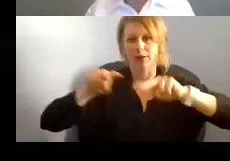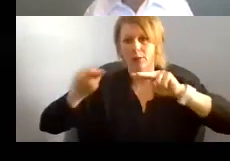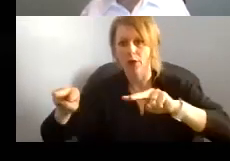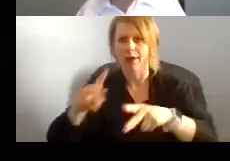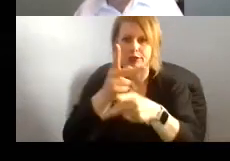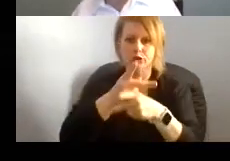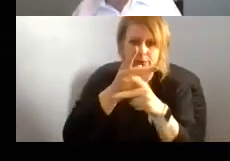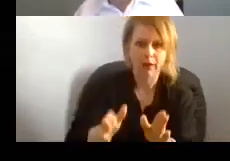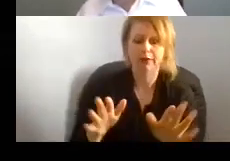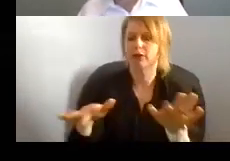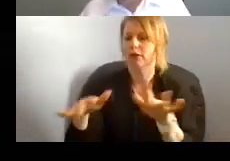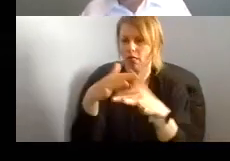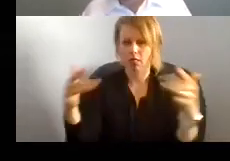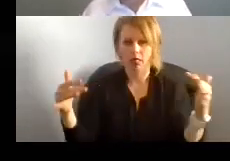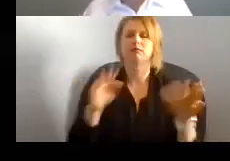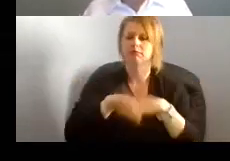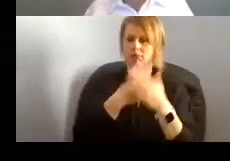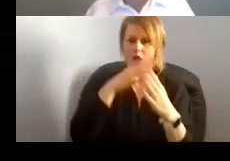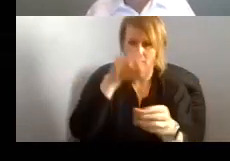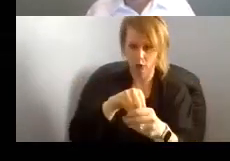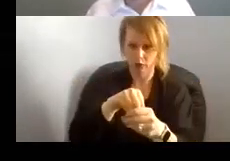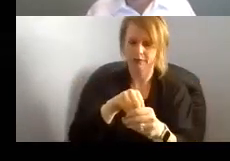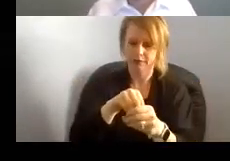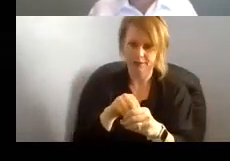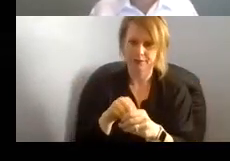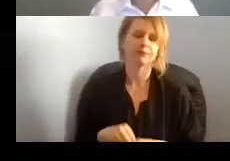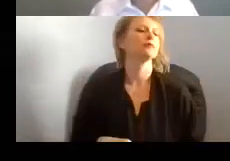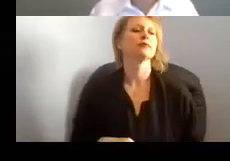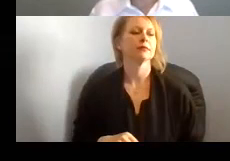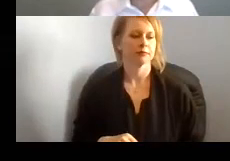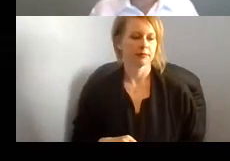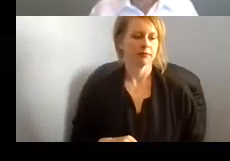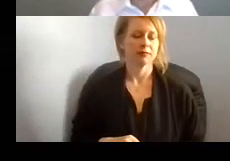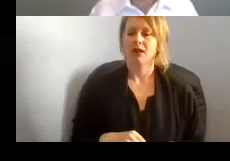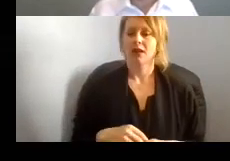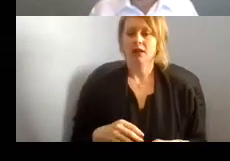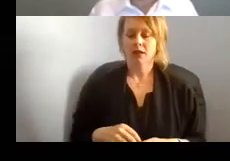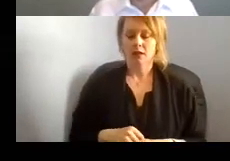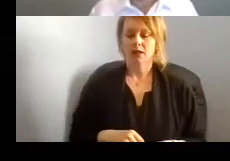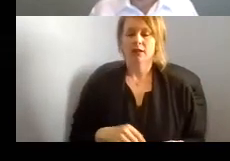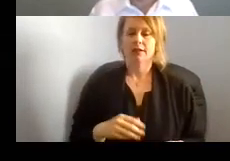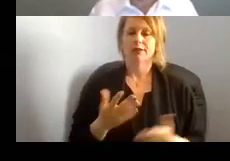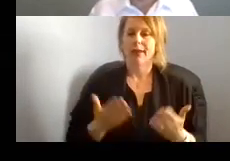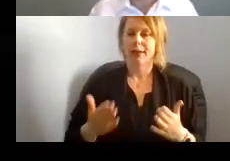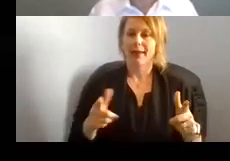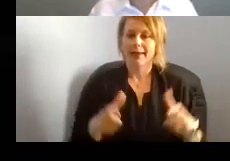The usually outpouring of assistance, support, and companionship that would normally be provided by extended family, friends, neighbors,